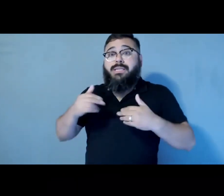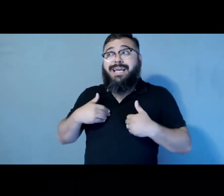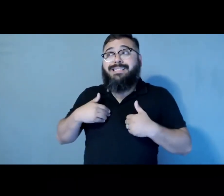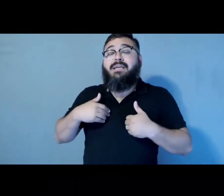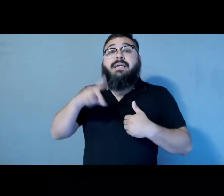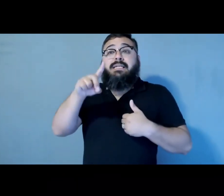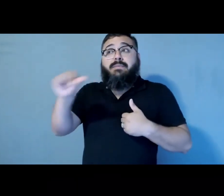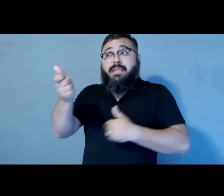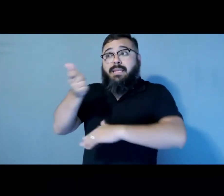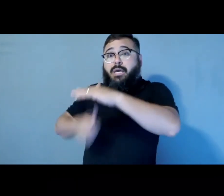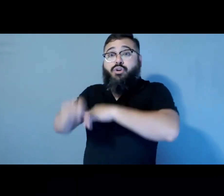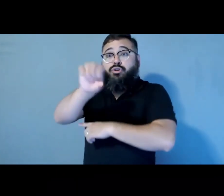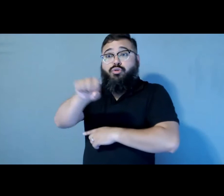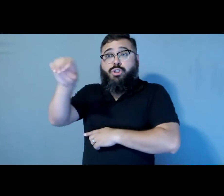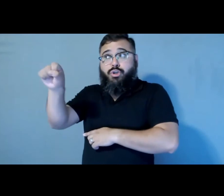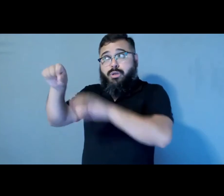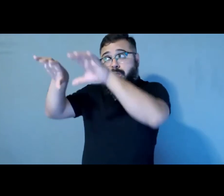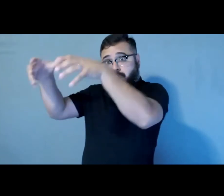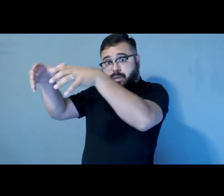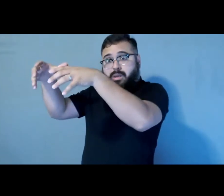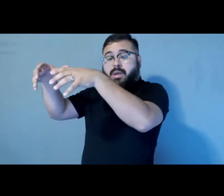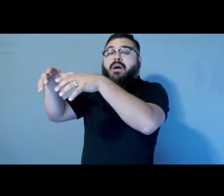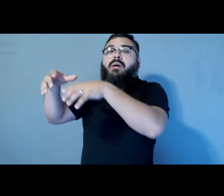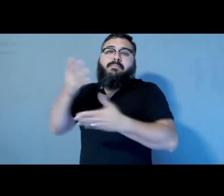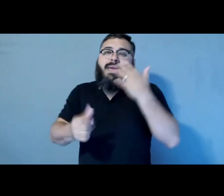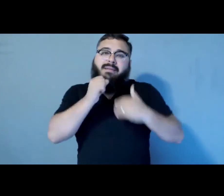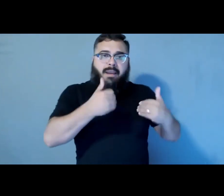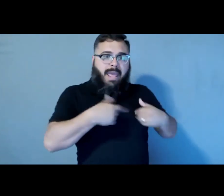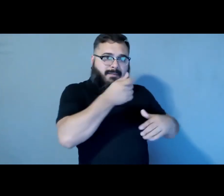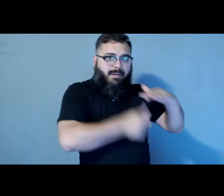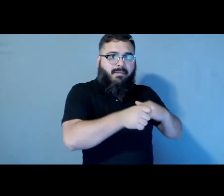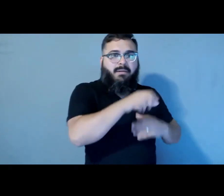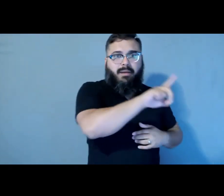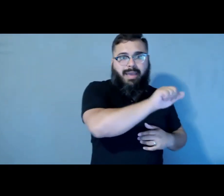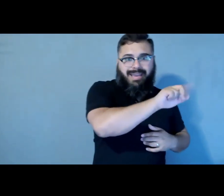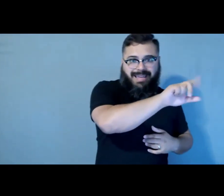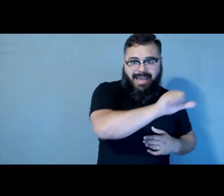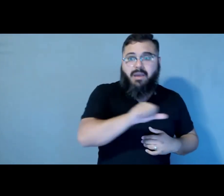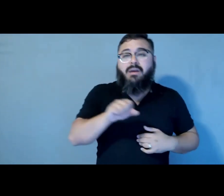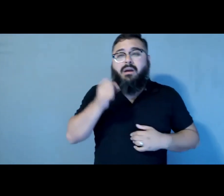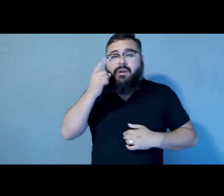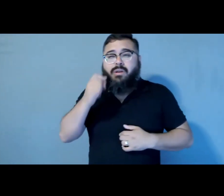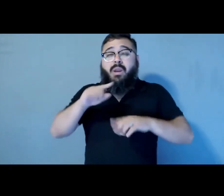may not have a VA disability and vice versa. So all these different laws have different definitions of disability.